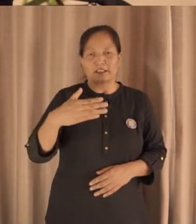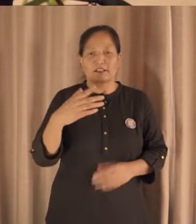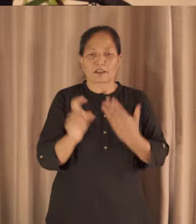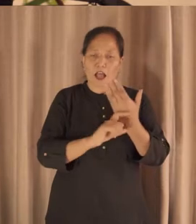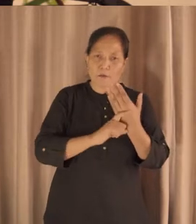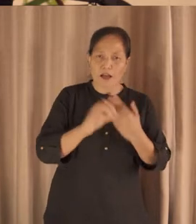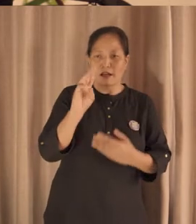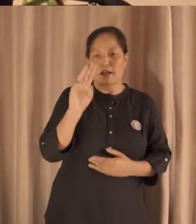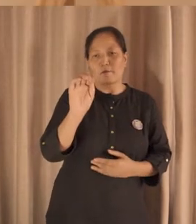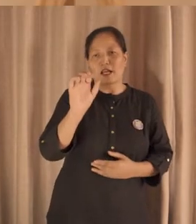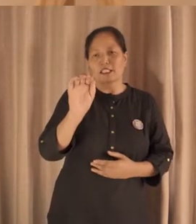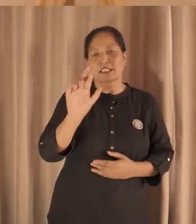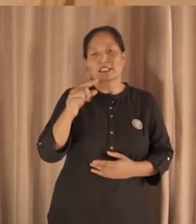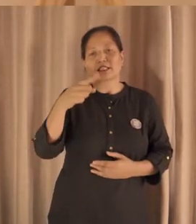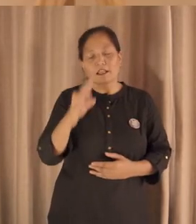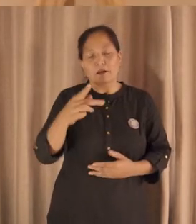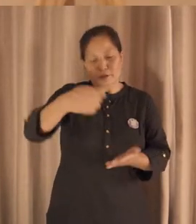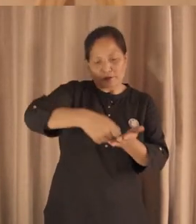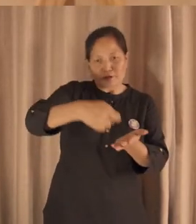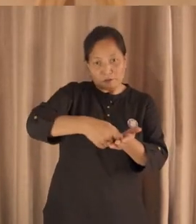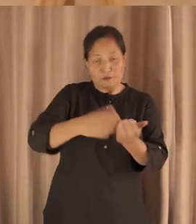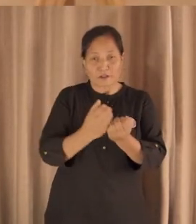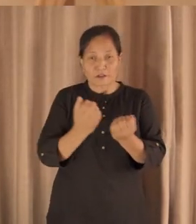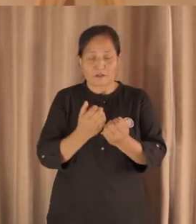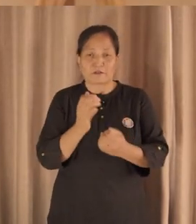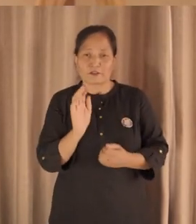like flood and landslide in Nepal. Because people are destroying the laws of nature.